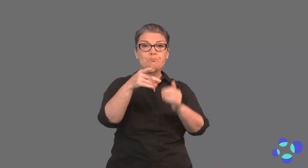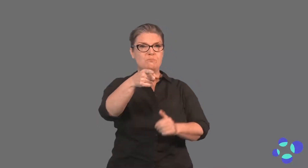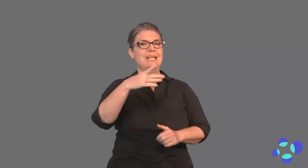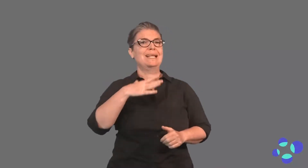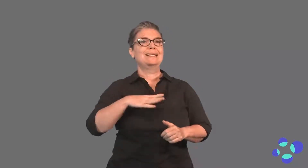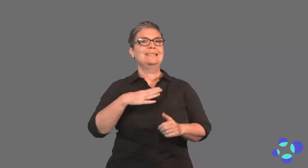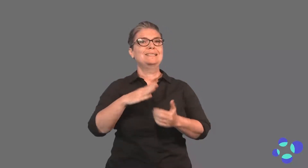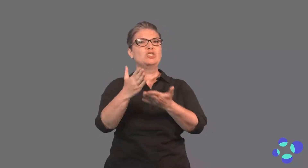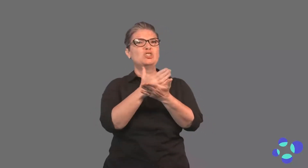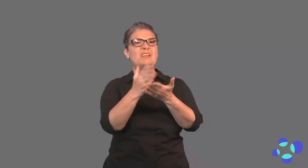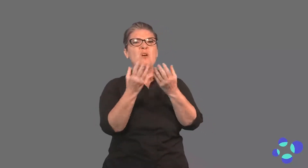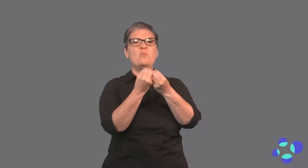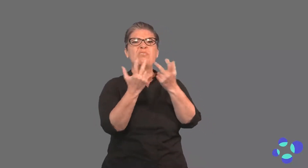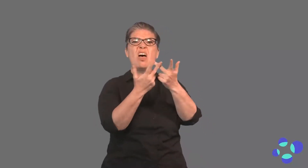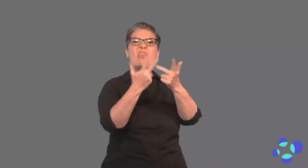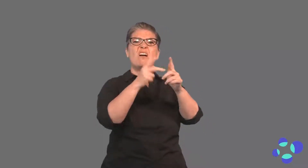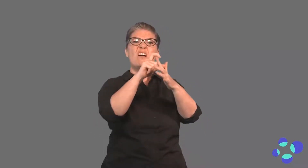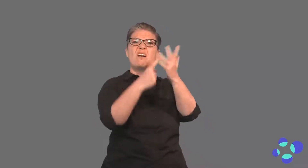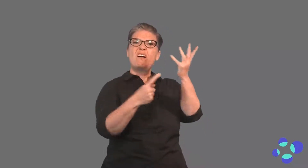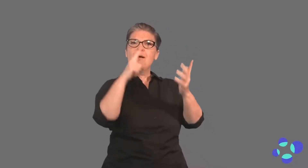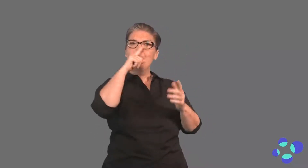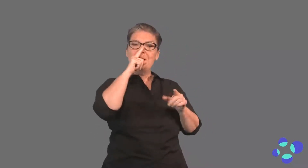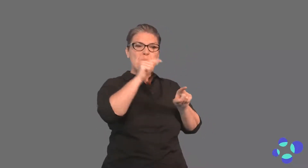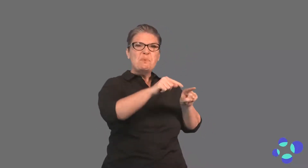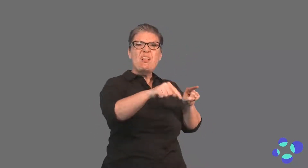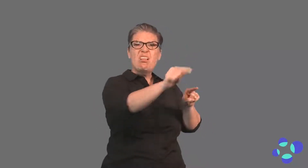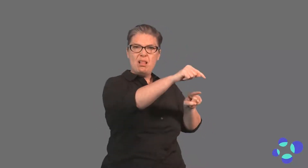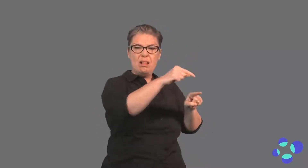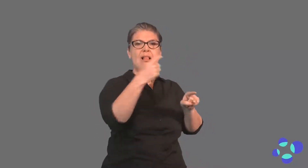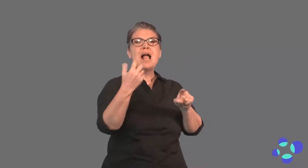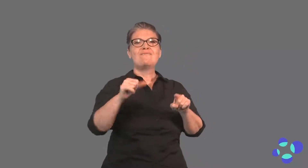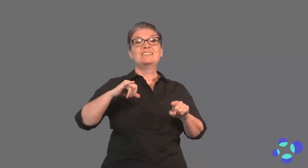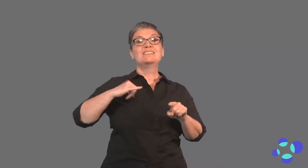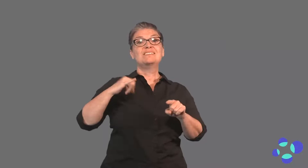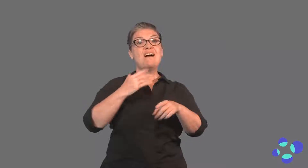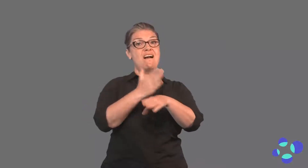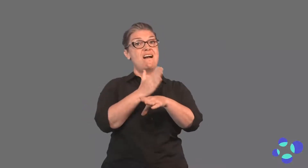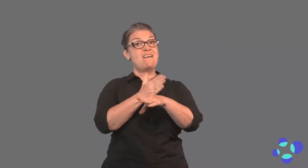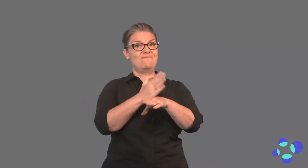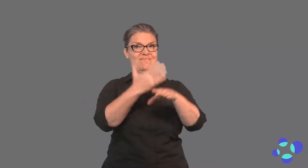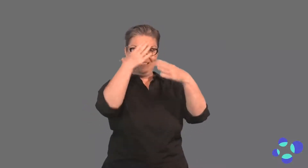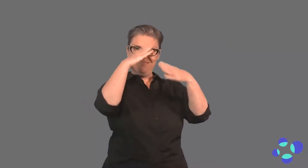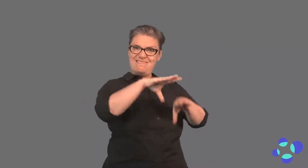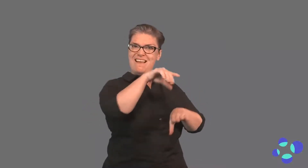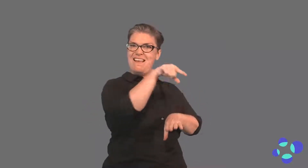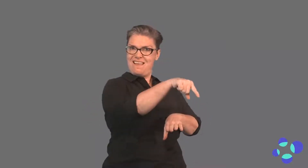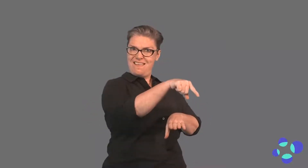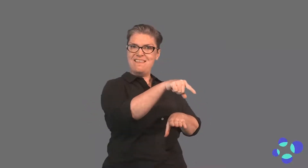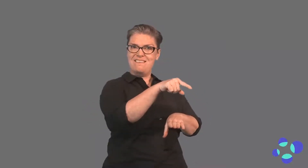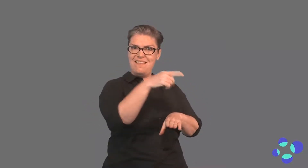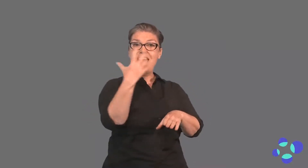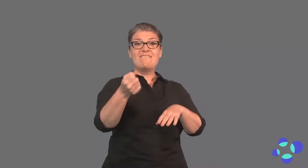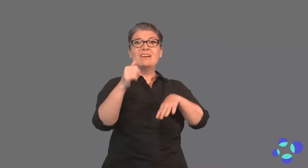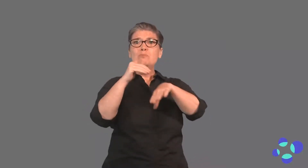If you're sharing with other people who have a disability and you have staff accommodated in the accommodation there,